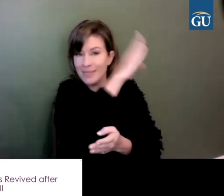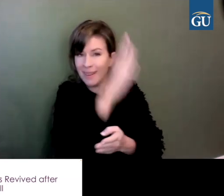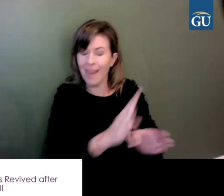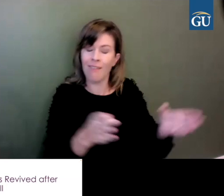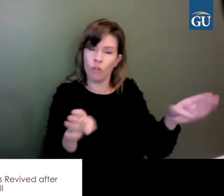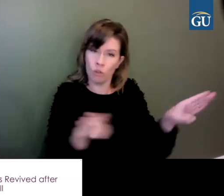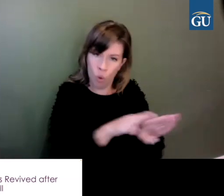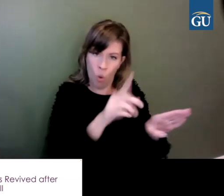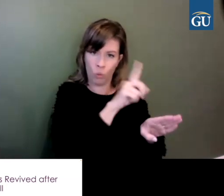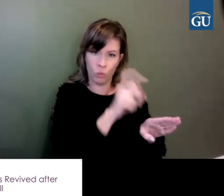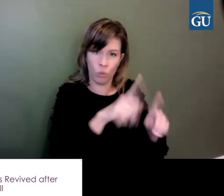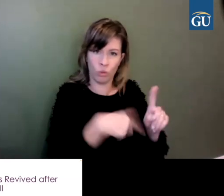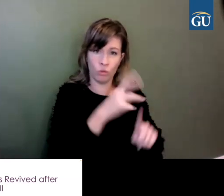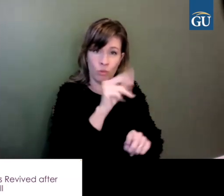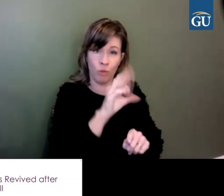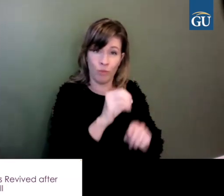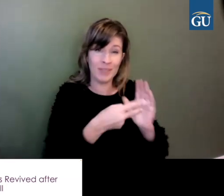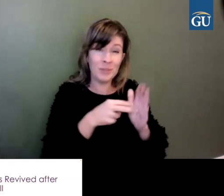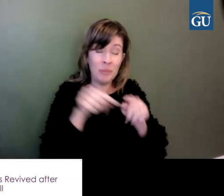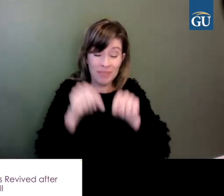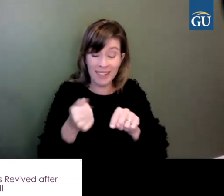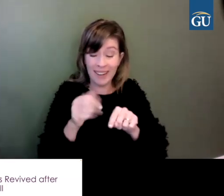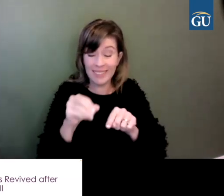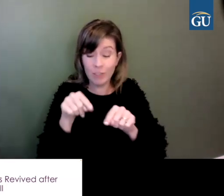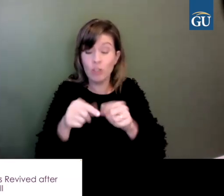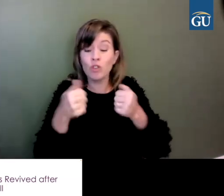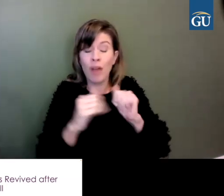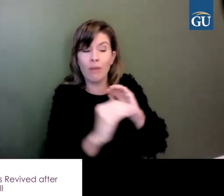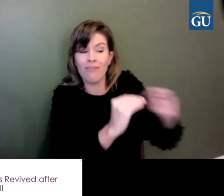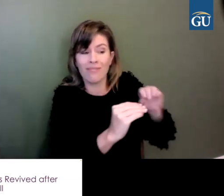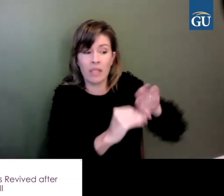fix the past in a way, it kind of still lived with us in